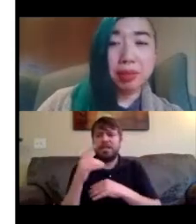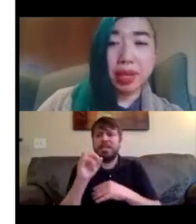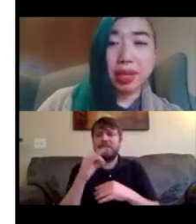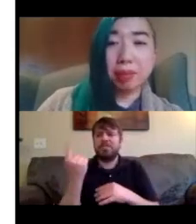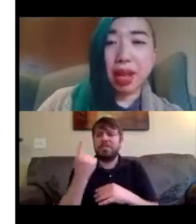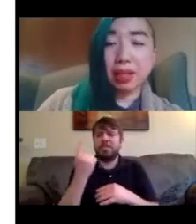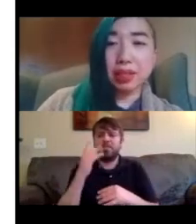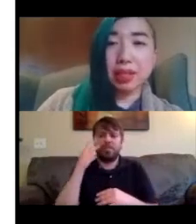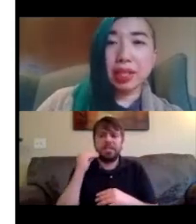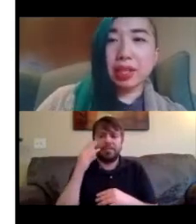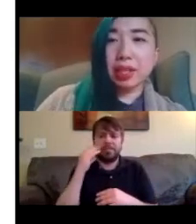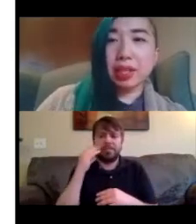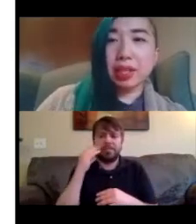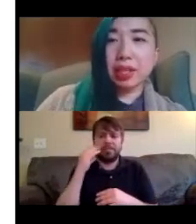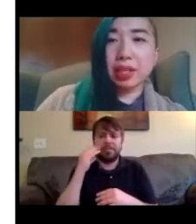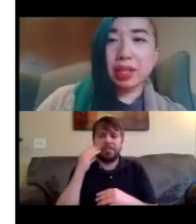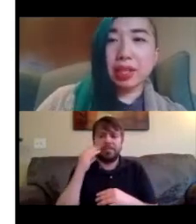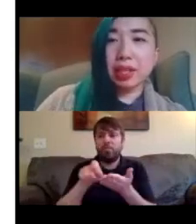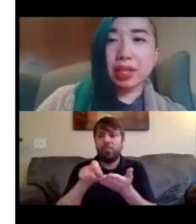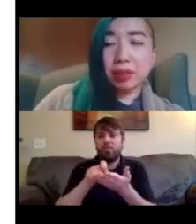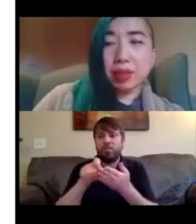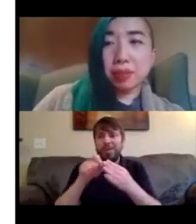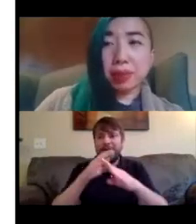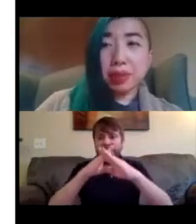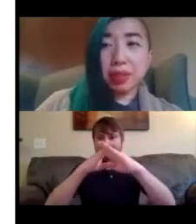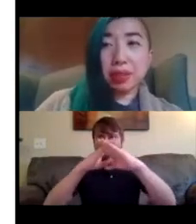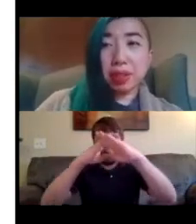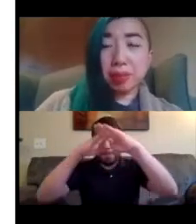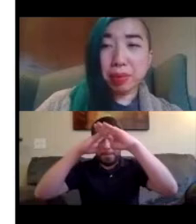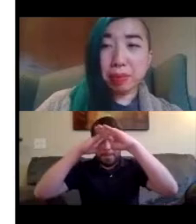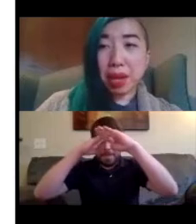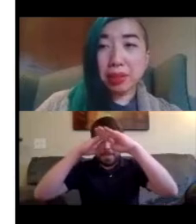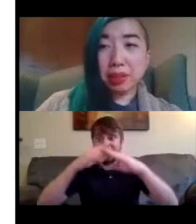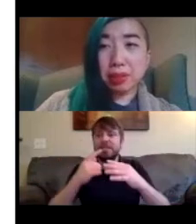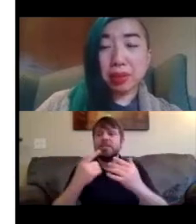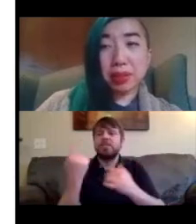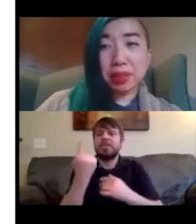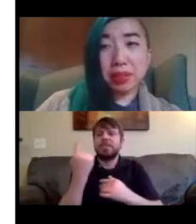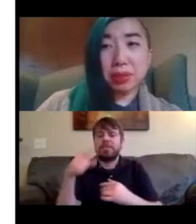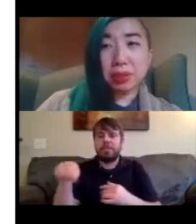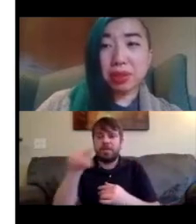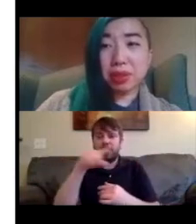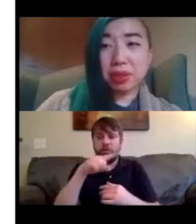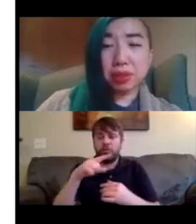writing blocks. Just what are things you keep coming back to? What are things you struggle to